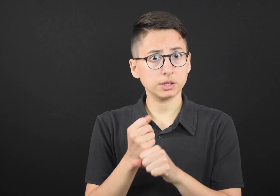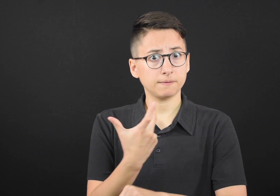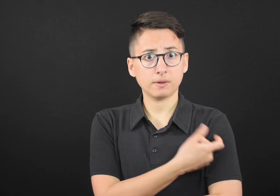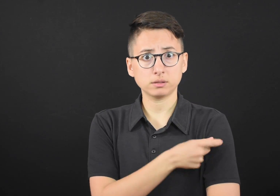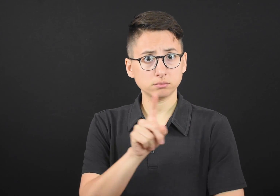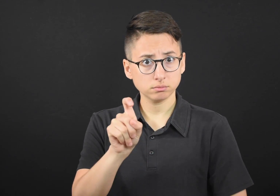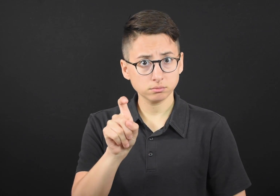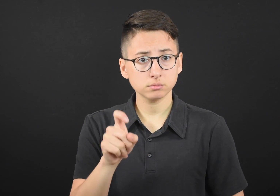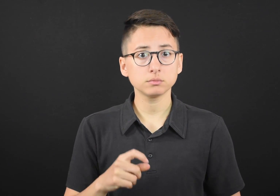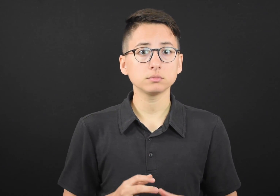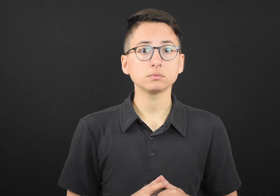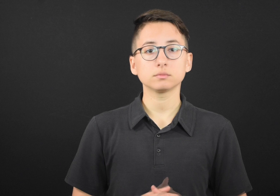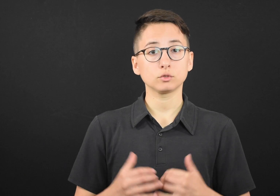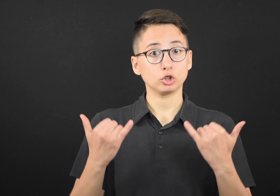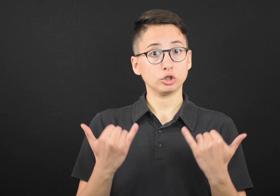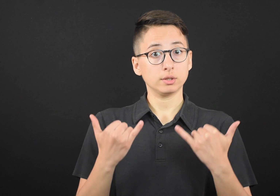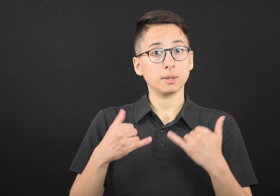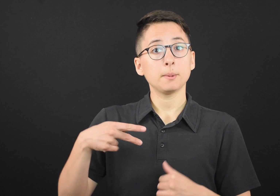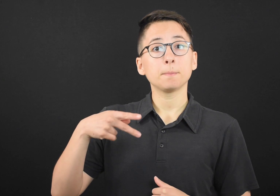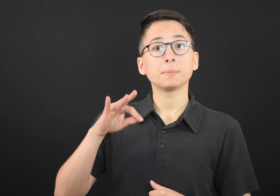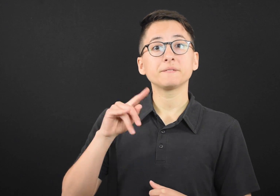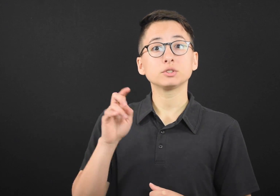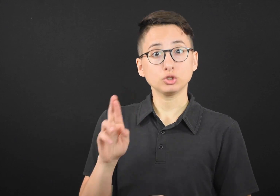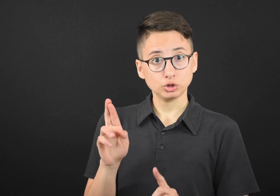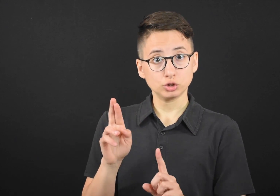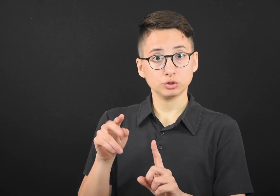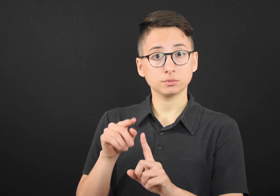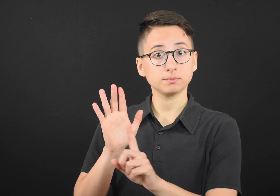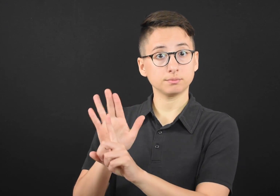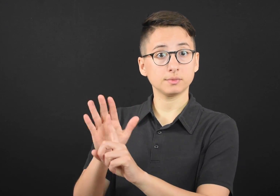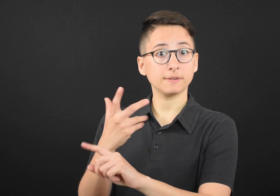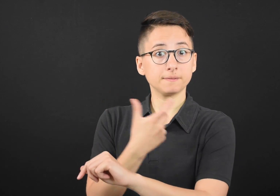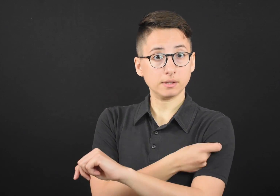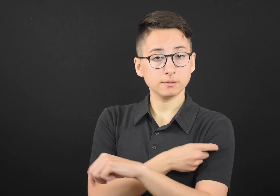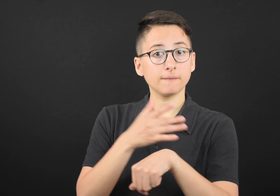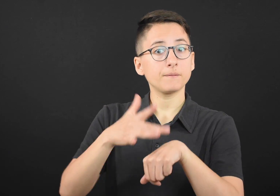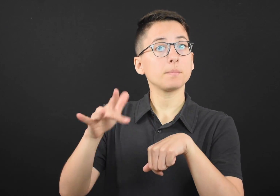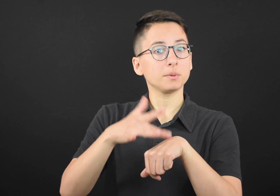Currently, the Pfizer vaccine is available for children 12 years of age